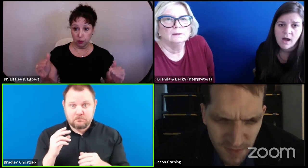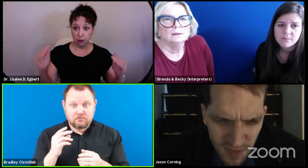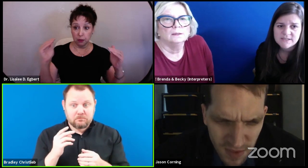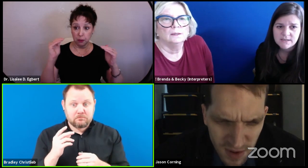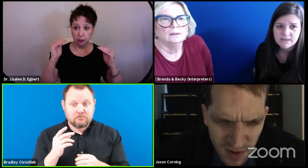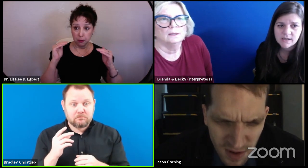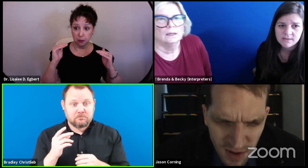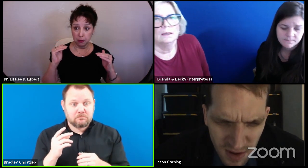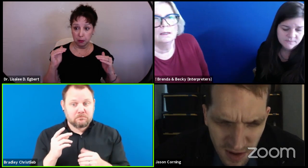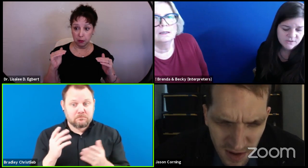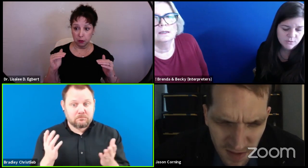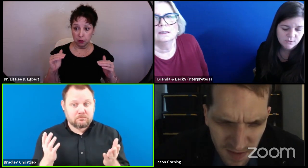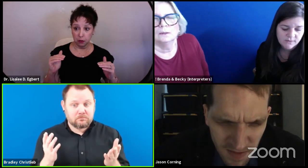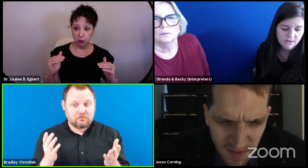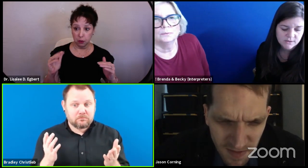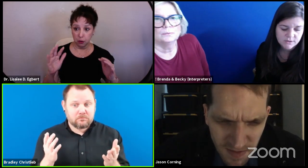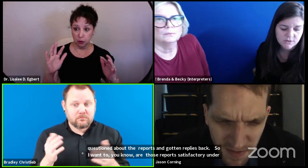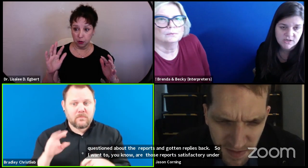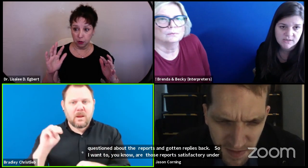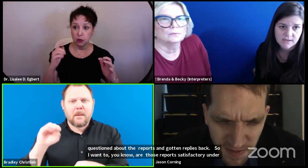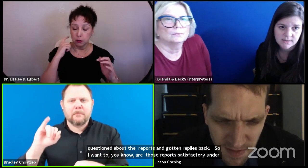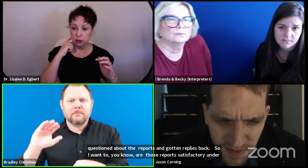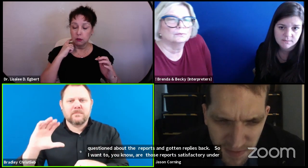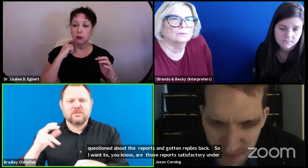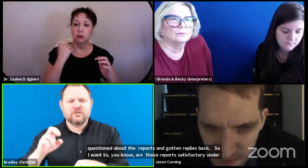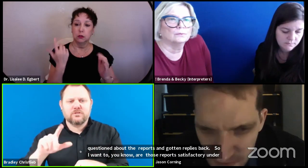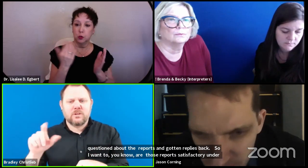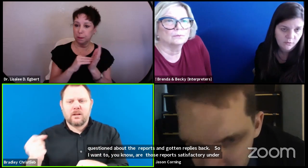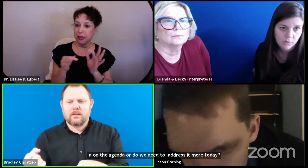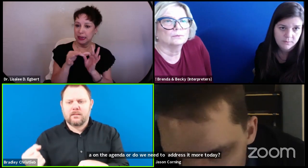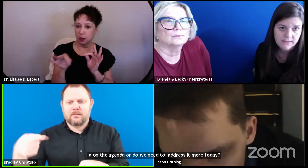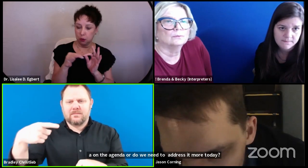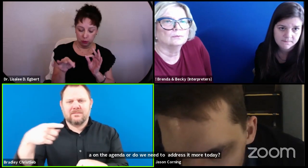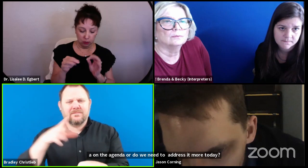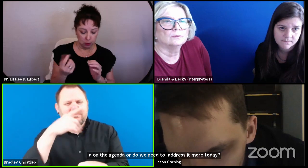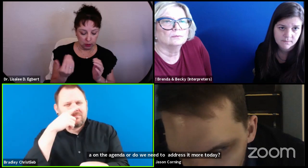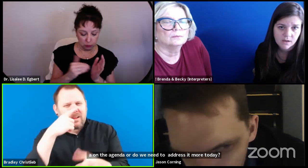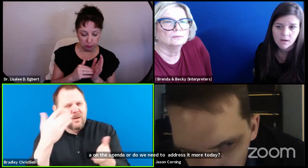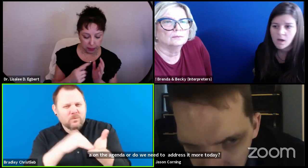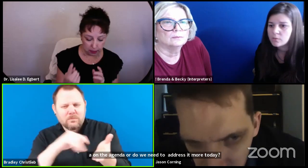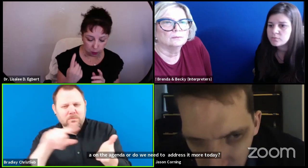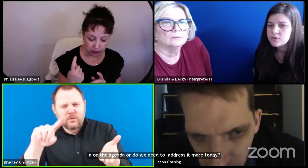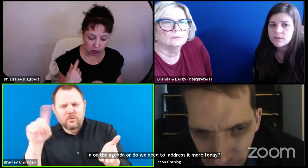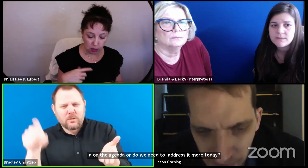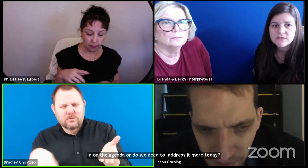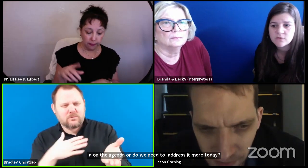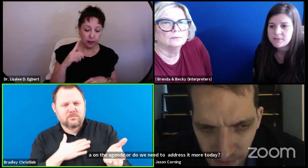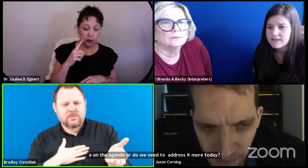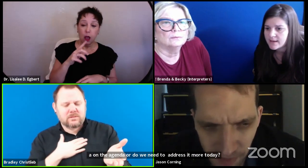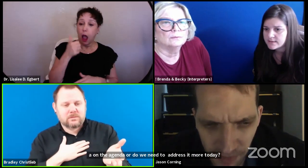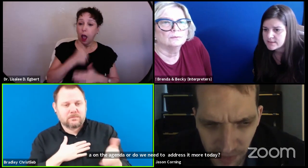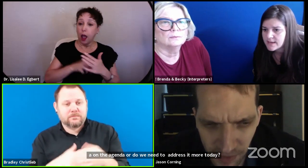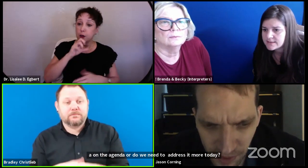I'm seeing none, so moving on to agenda item 4b. Oh, you wanted me to repeat that?